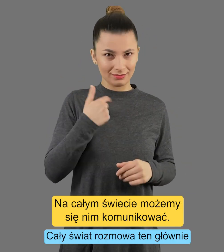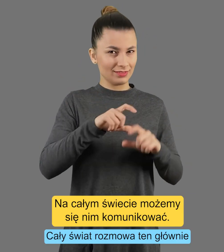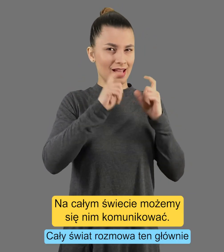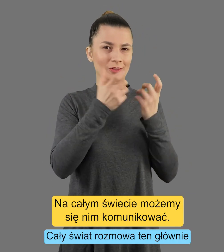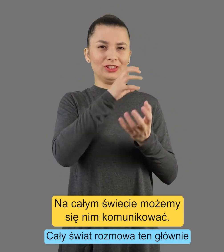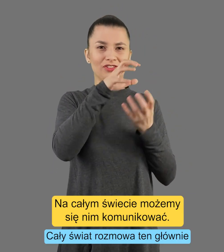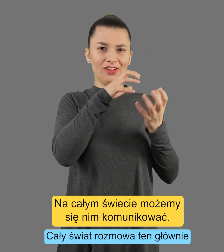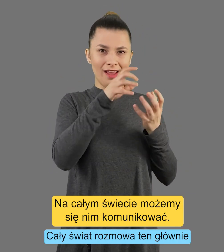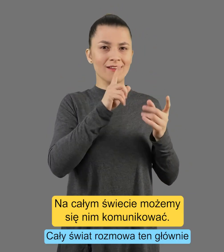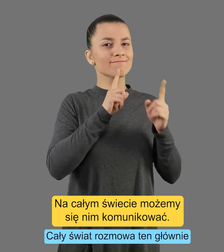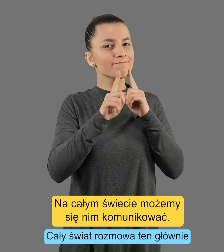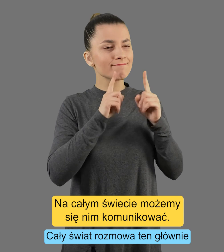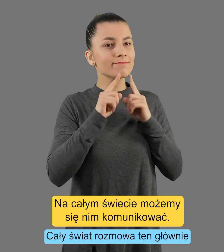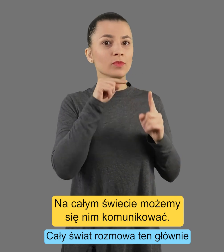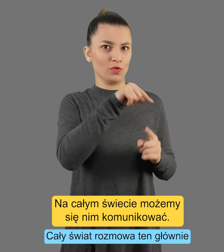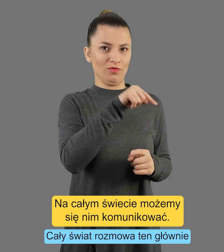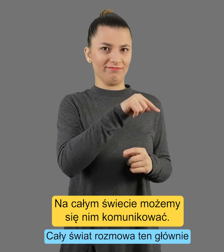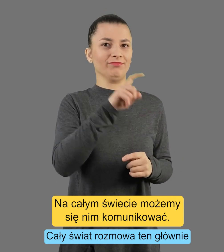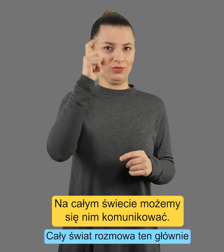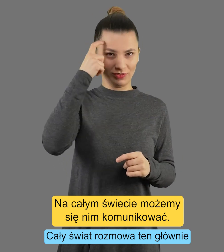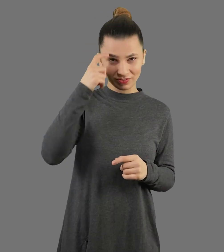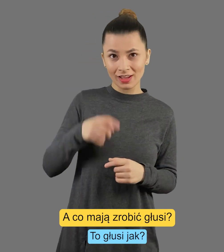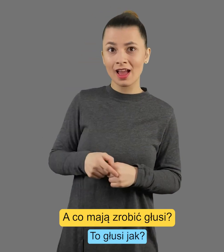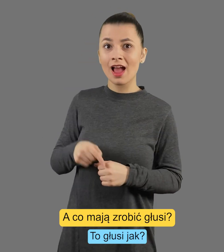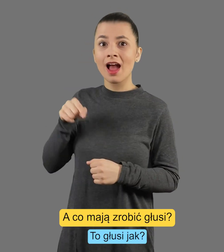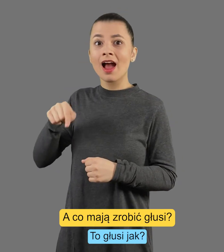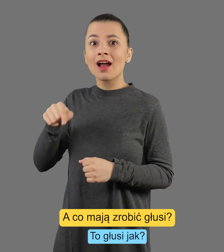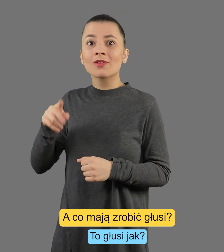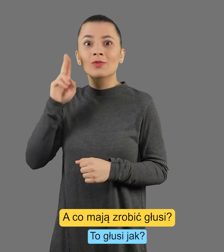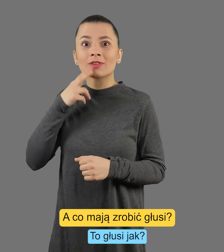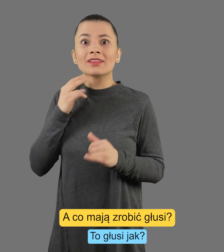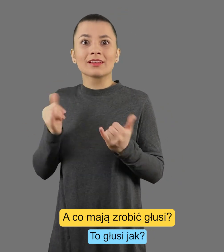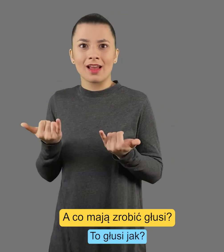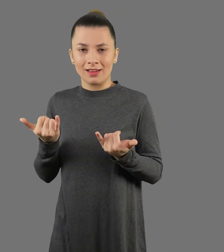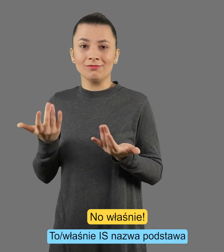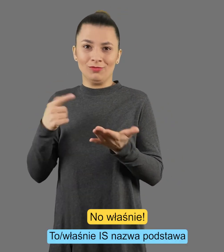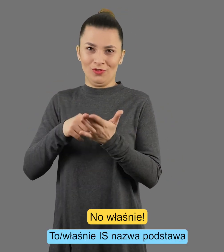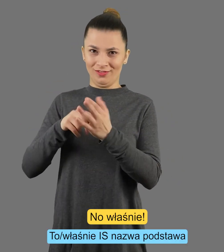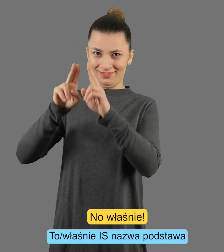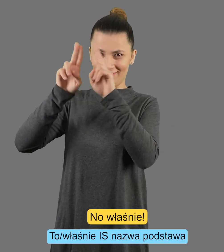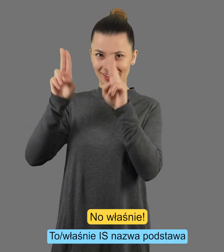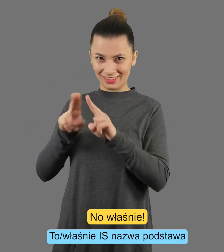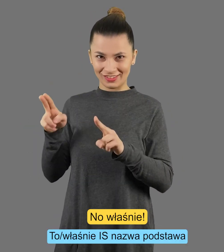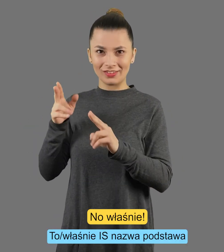We can communicate in it all over the world. But what do deaf people have to do? Well, that's what!